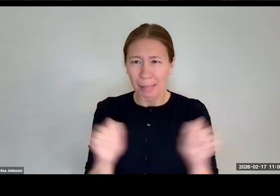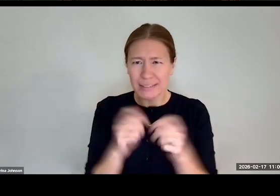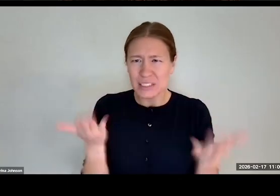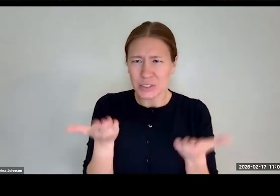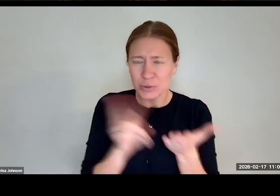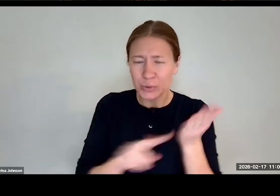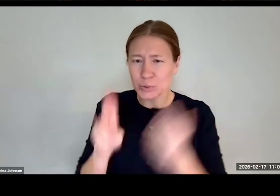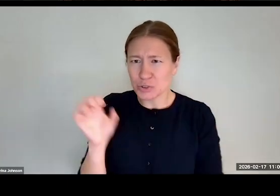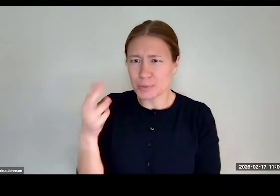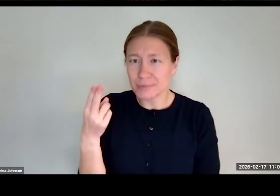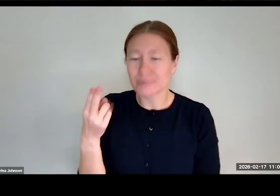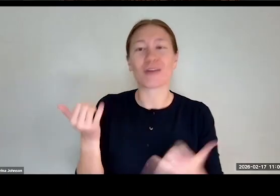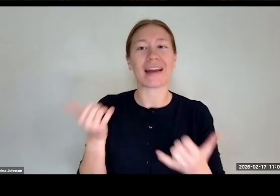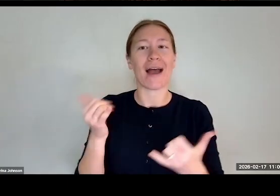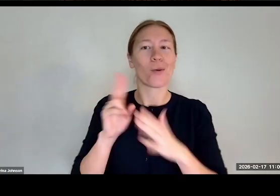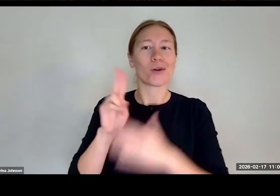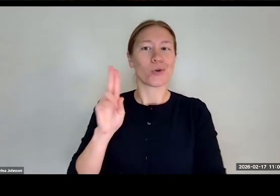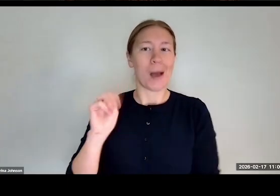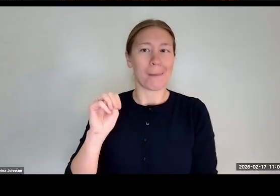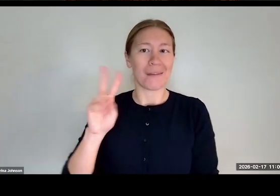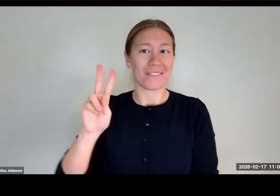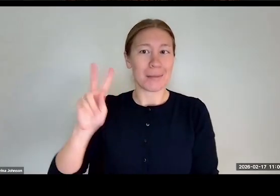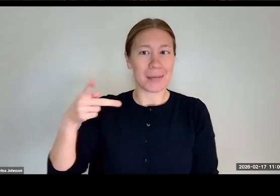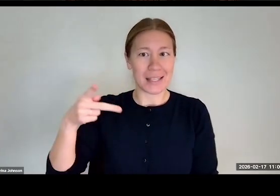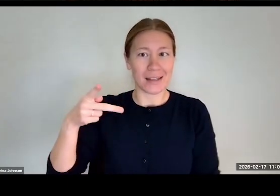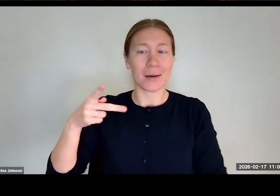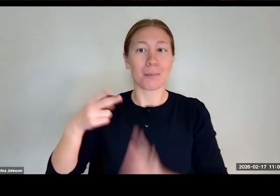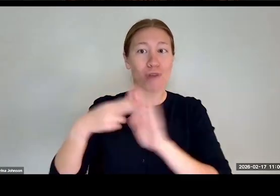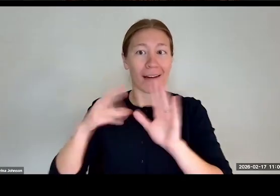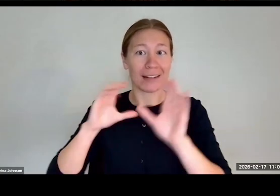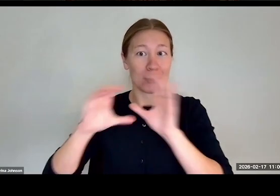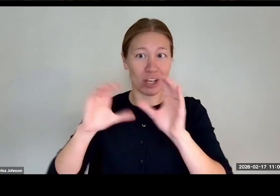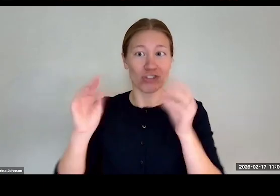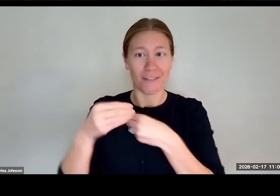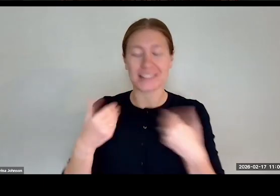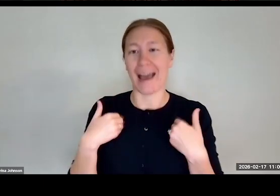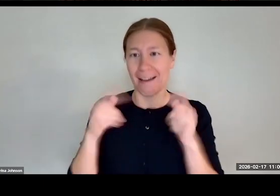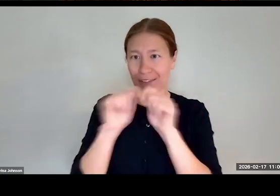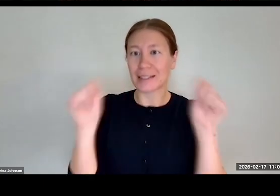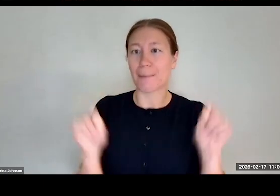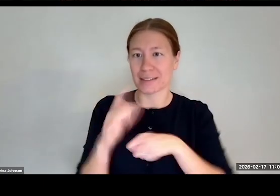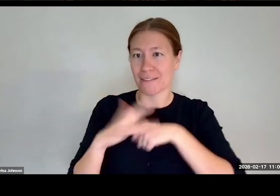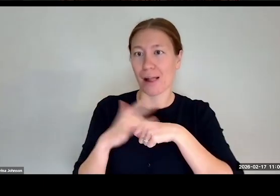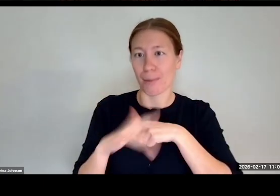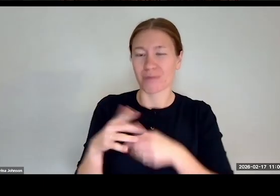of MVP communications brand office does have presentation templates available. I've linked to them in the slides for you